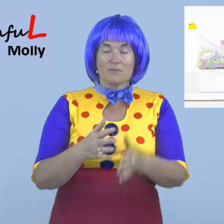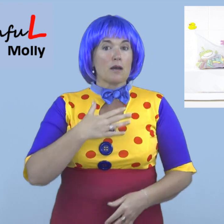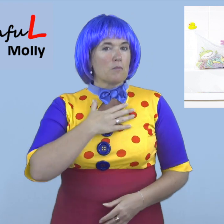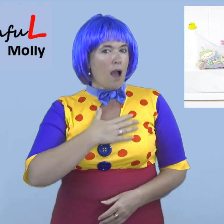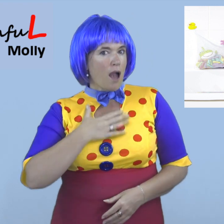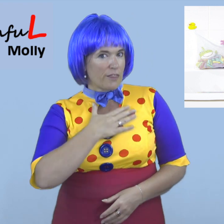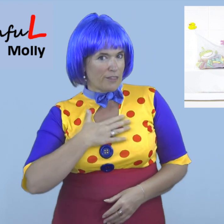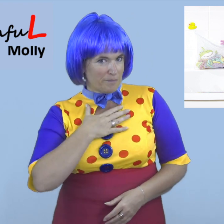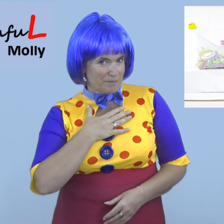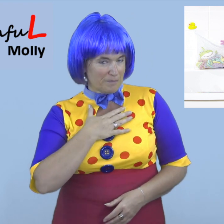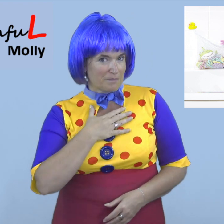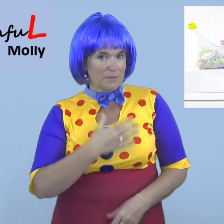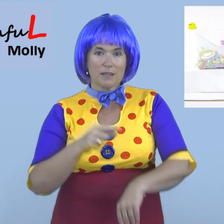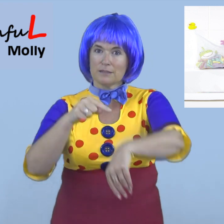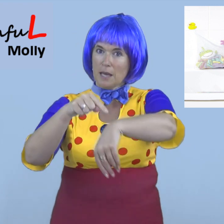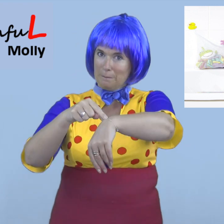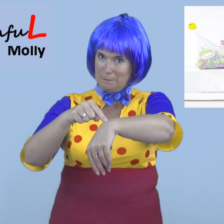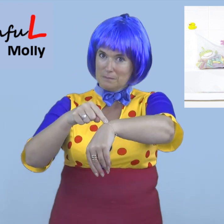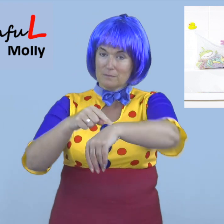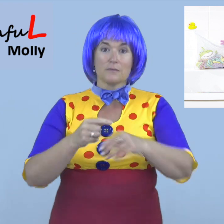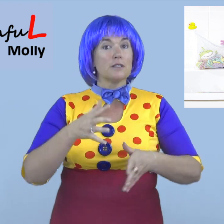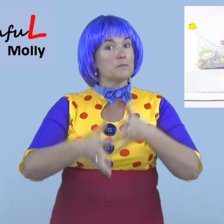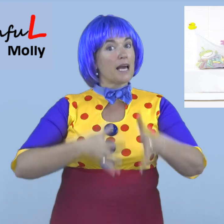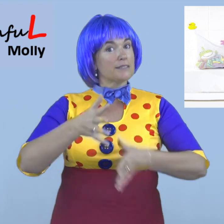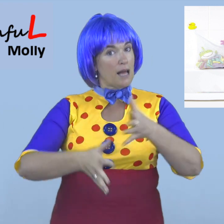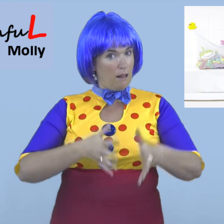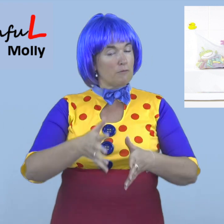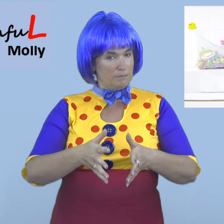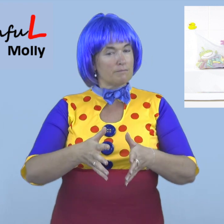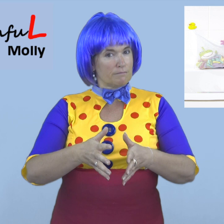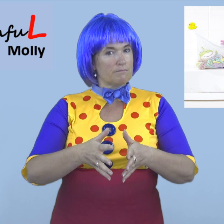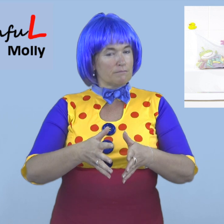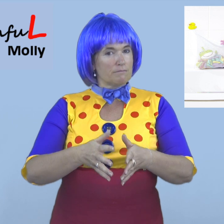Bath Time In BSL